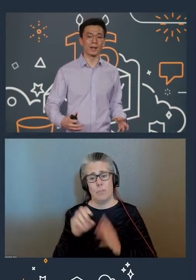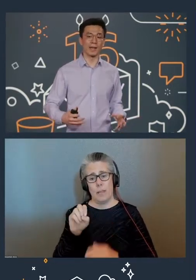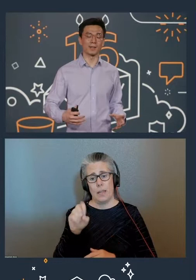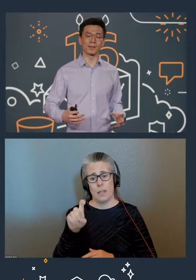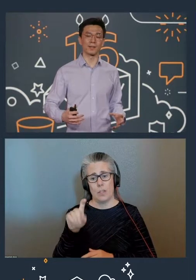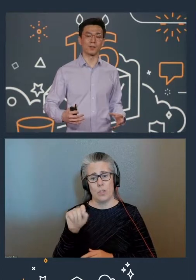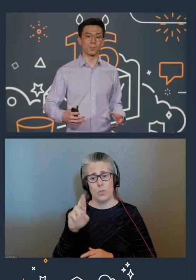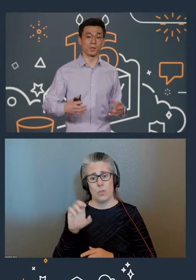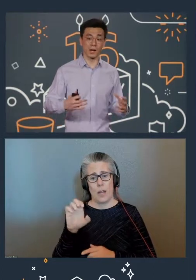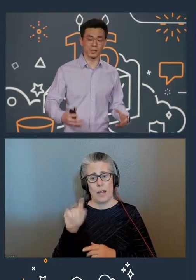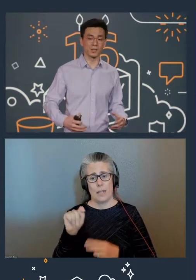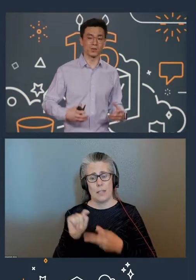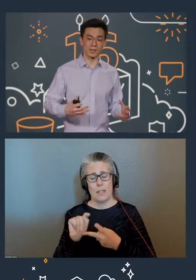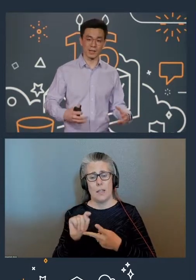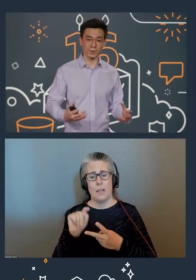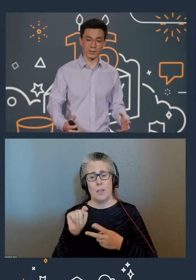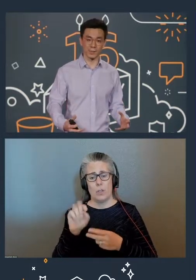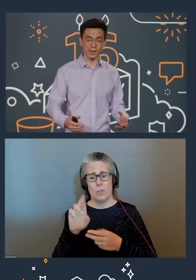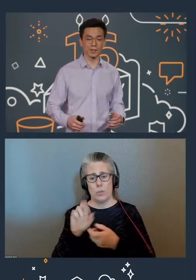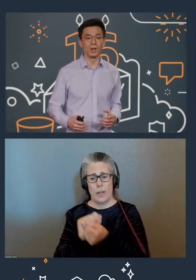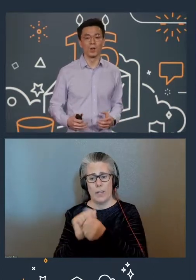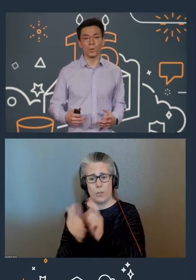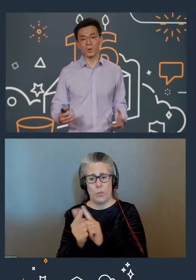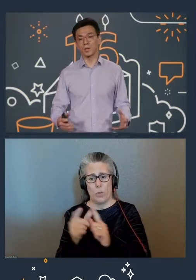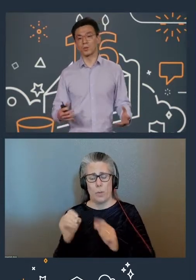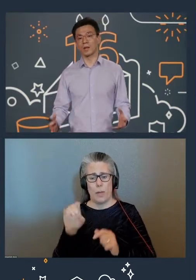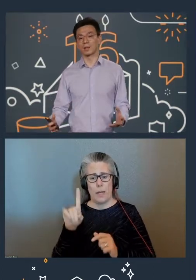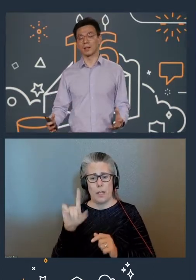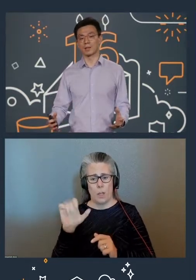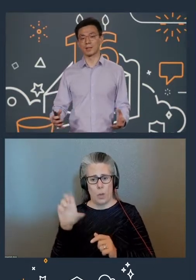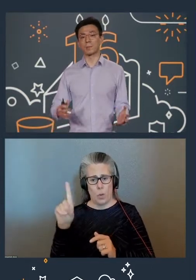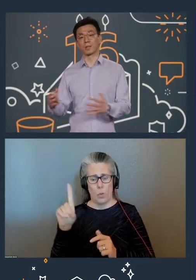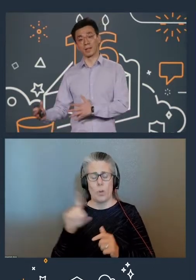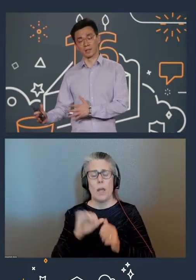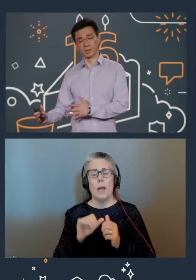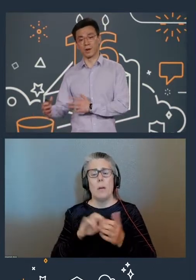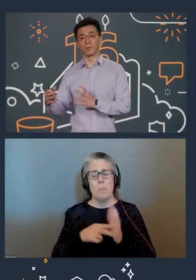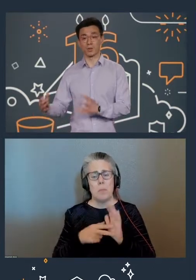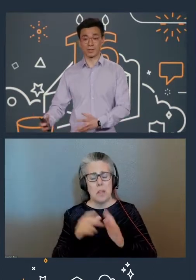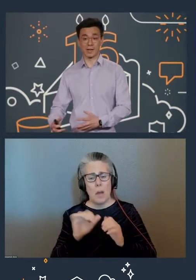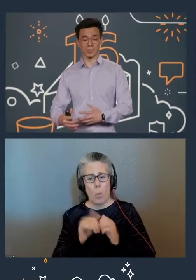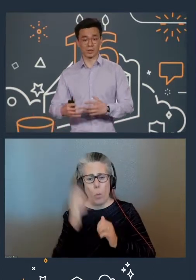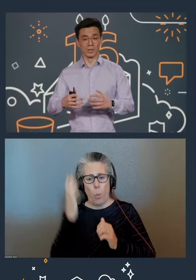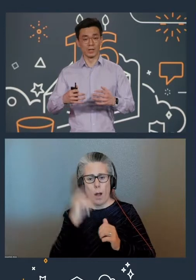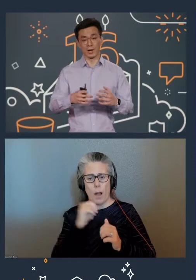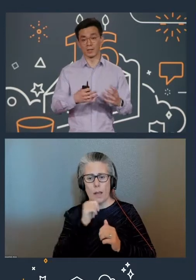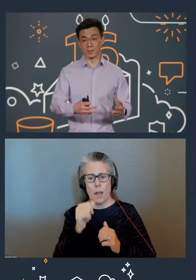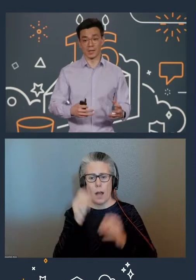against the production transactional database, why don't we do analytics separately from the transactional database